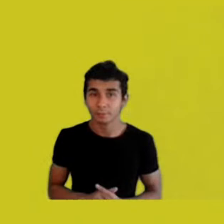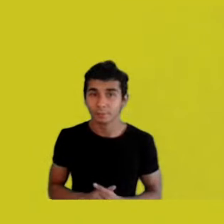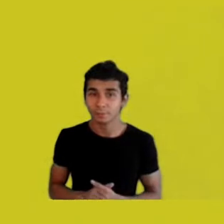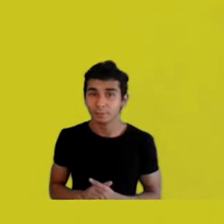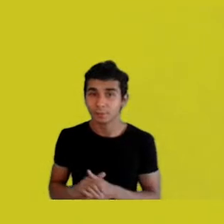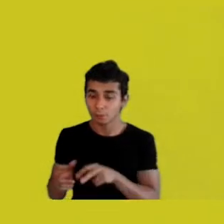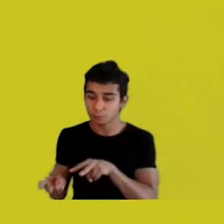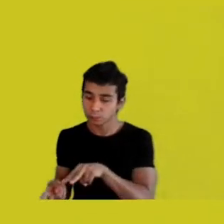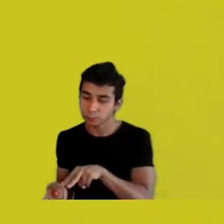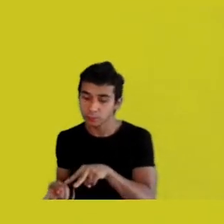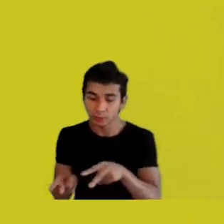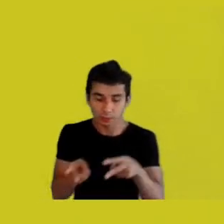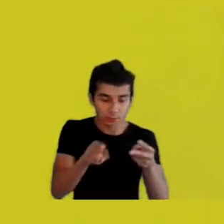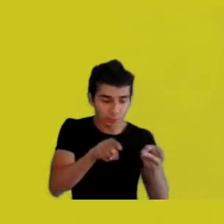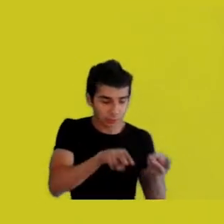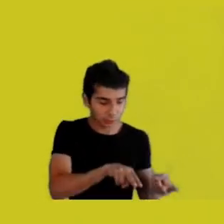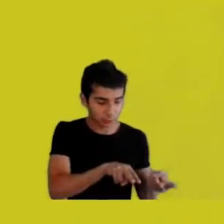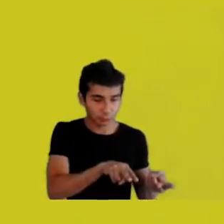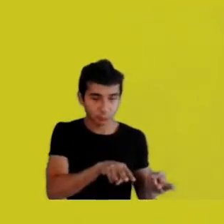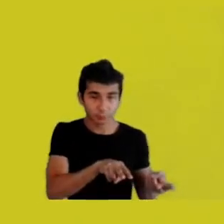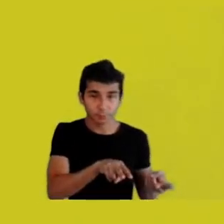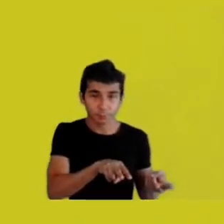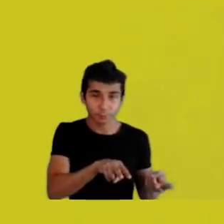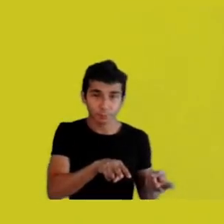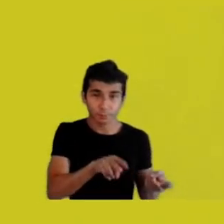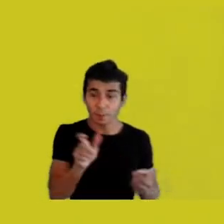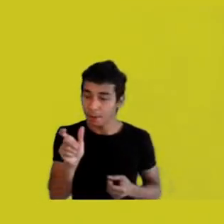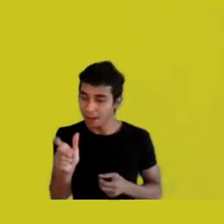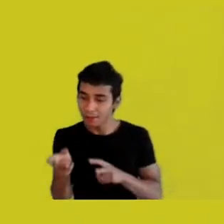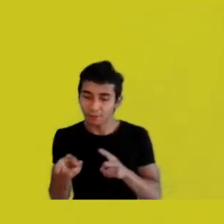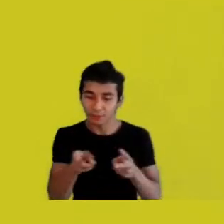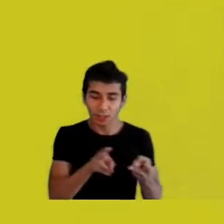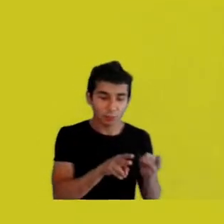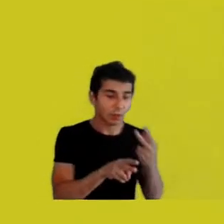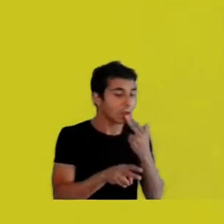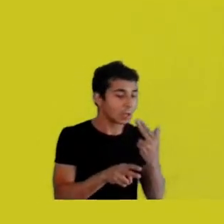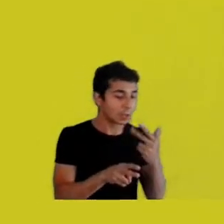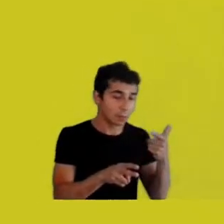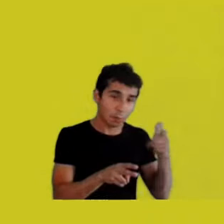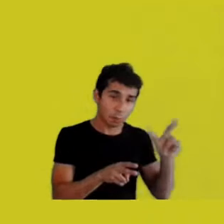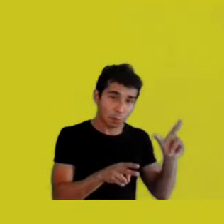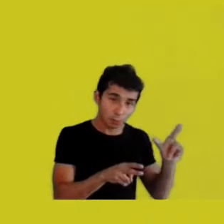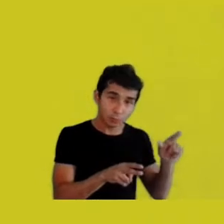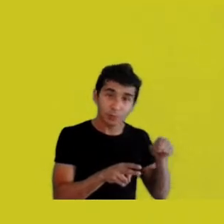isn’t limited solely to a space/time perception.